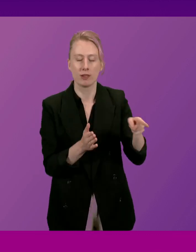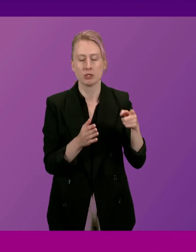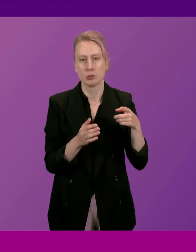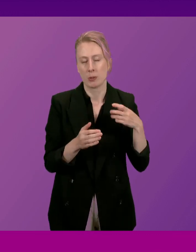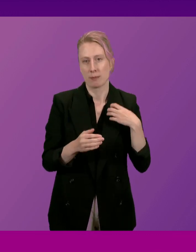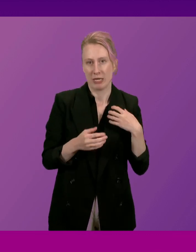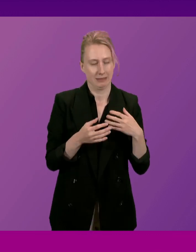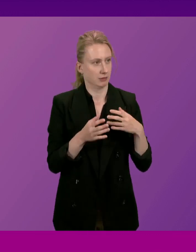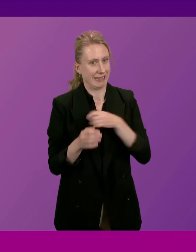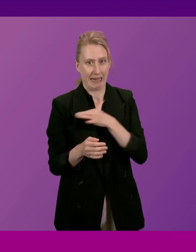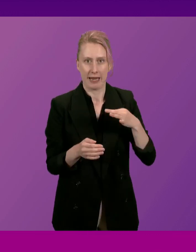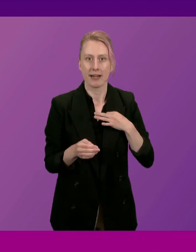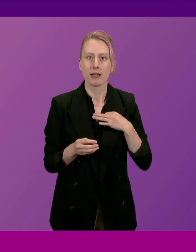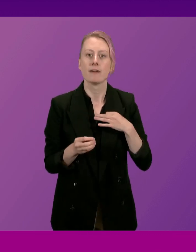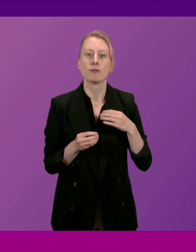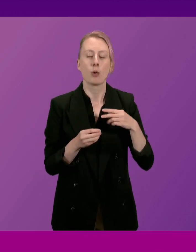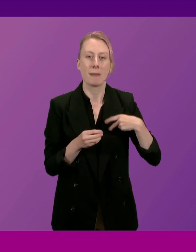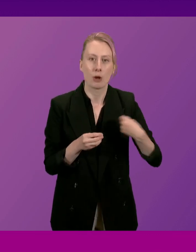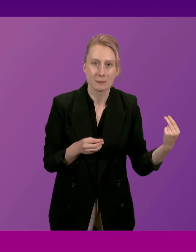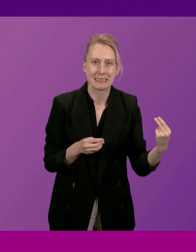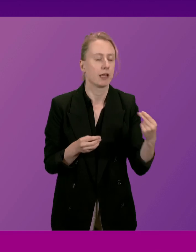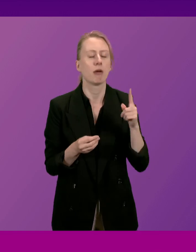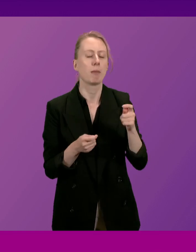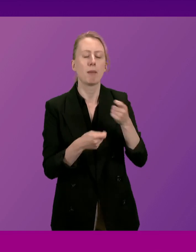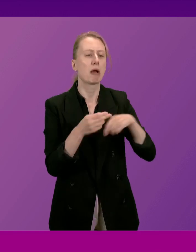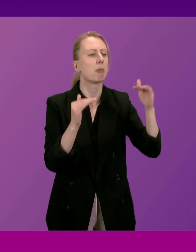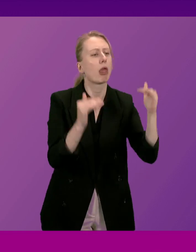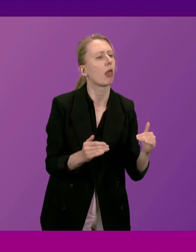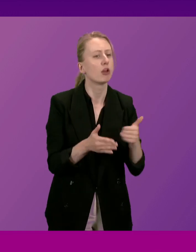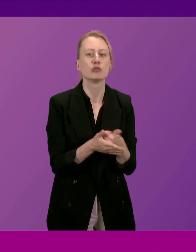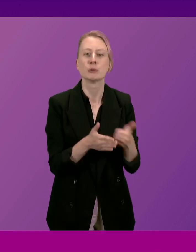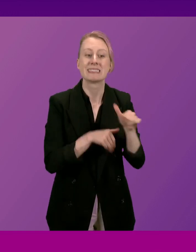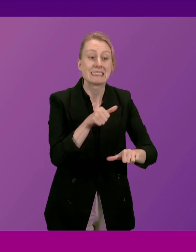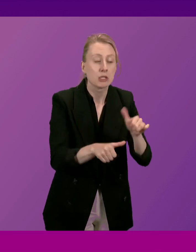but it was downgraded to routine status. By the time that she was diagnosed, she had a sarcoma